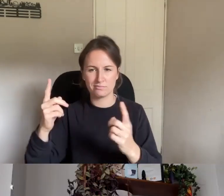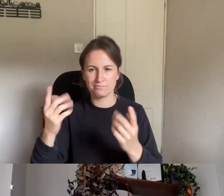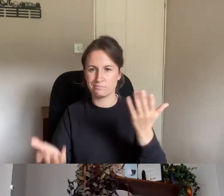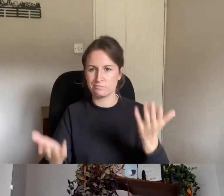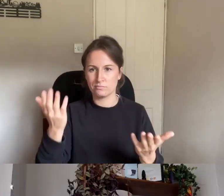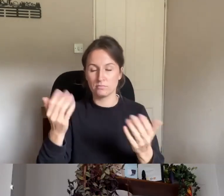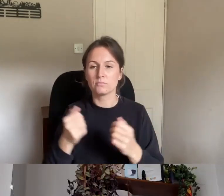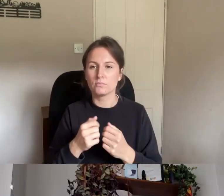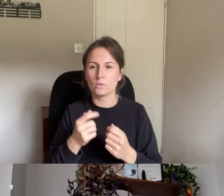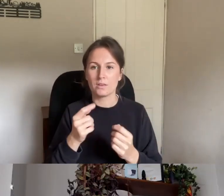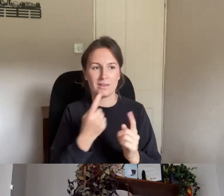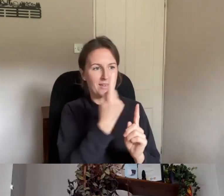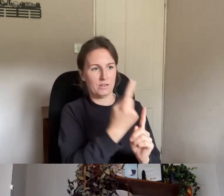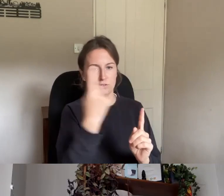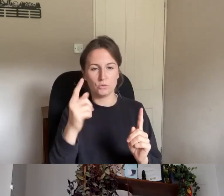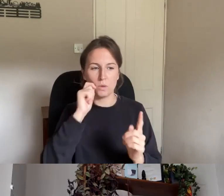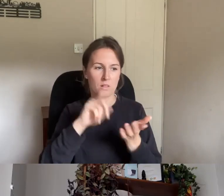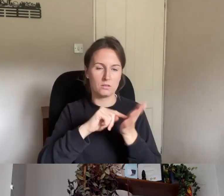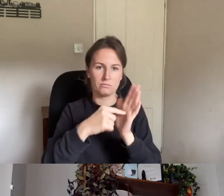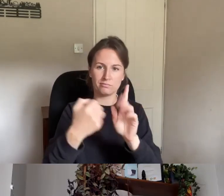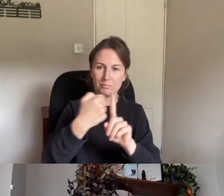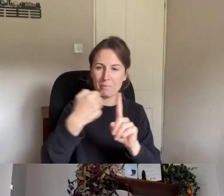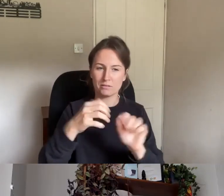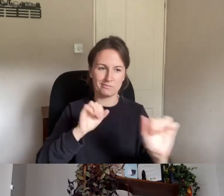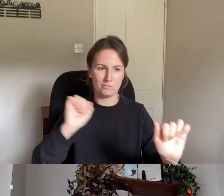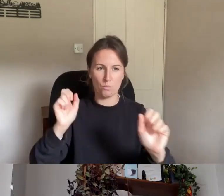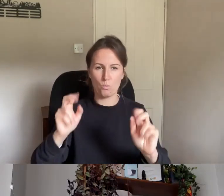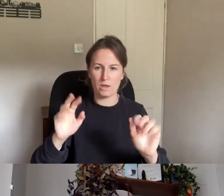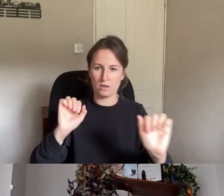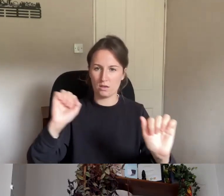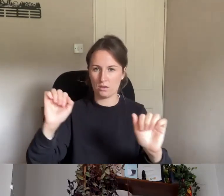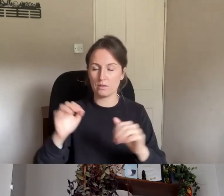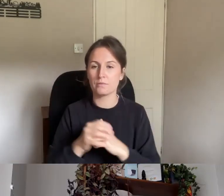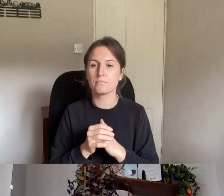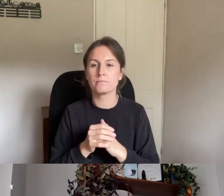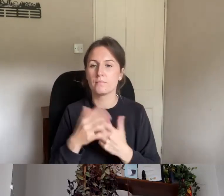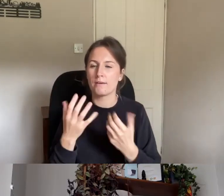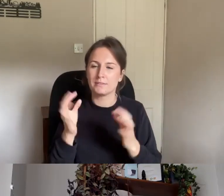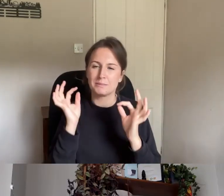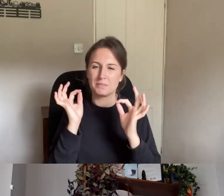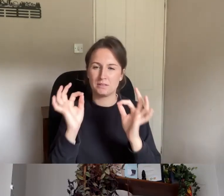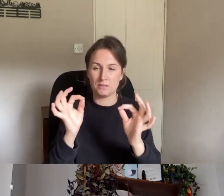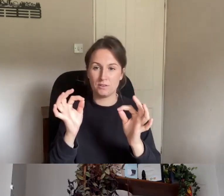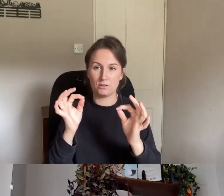in their own way and on their own scale. We do not have a specific set of criterias